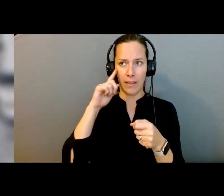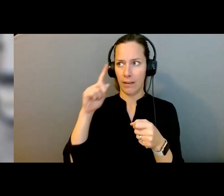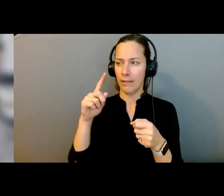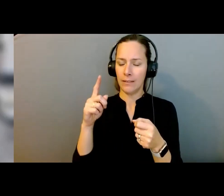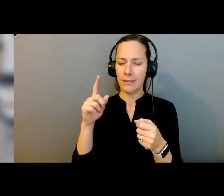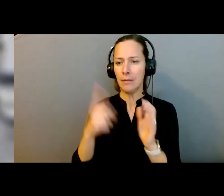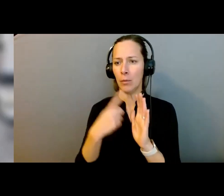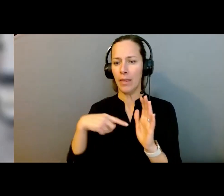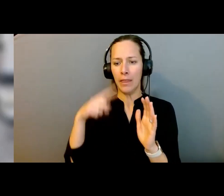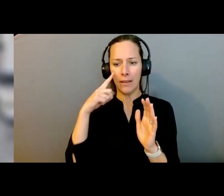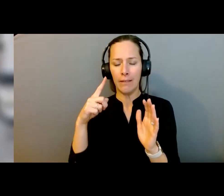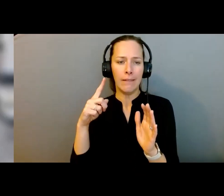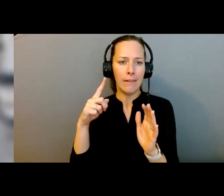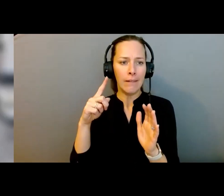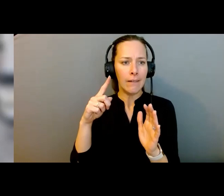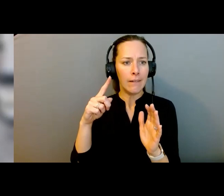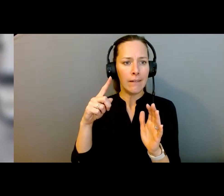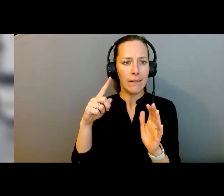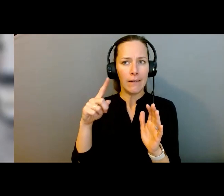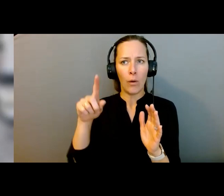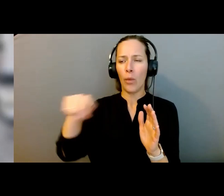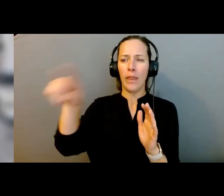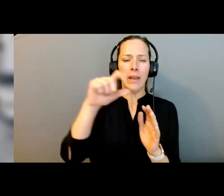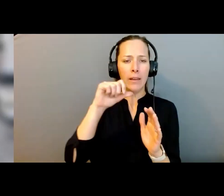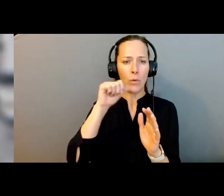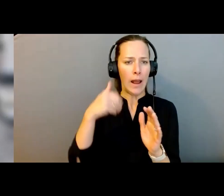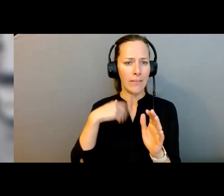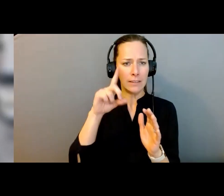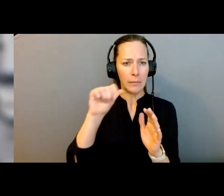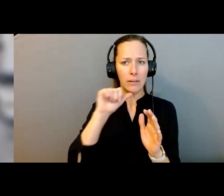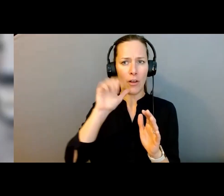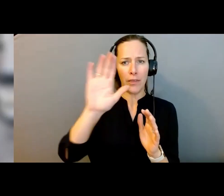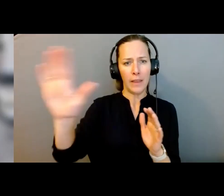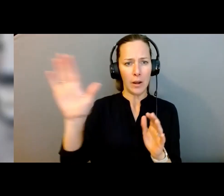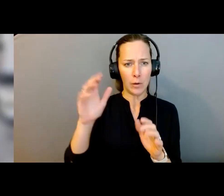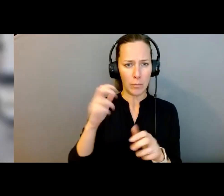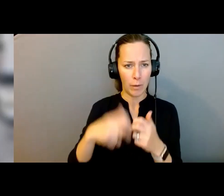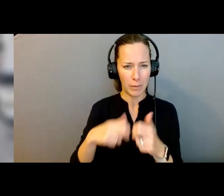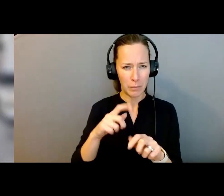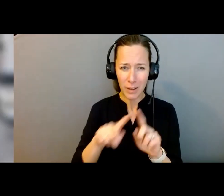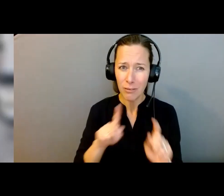People who don't currently live with disability. And so if we actually have space that is more